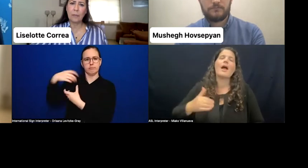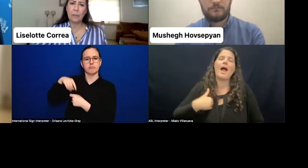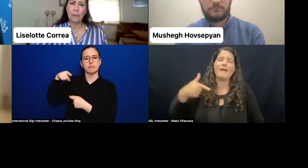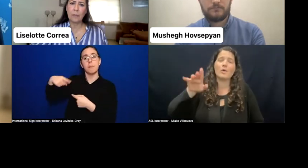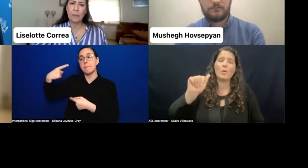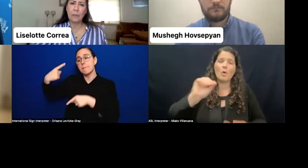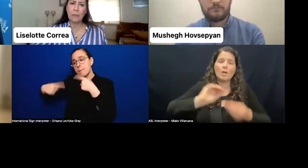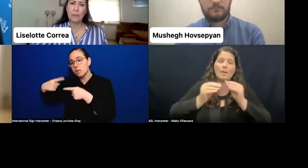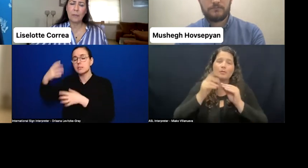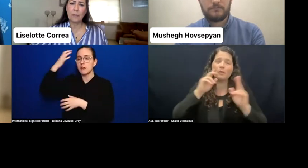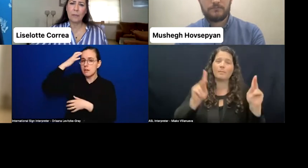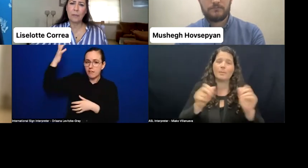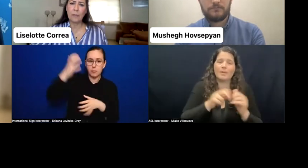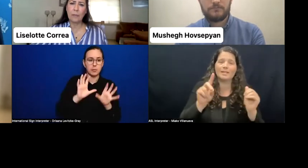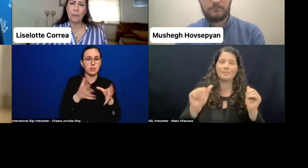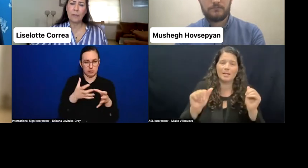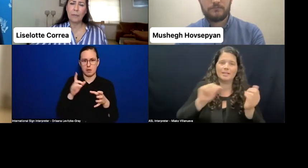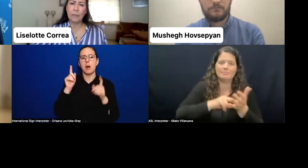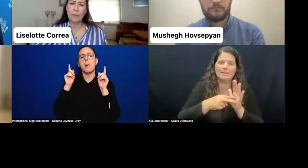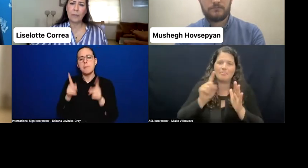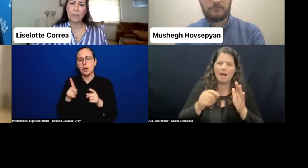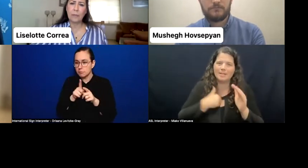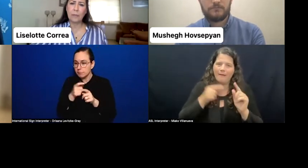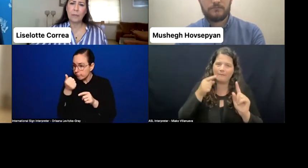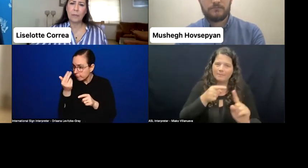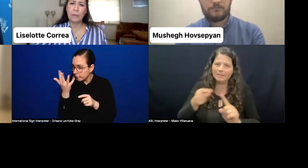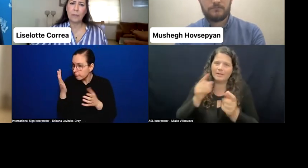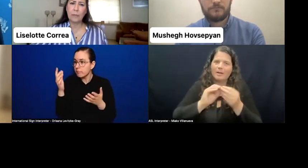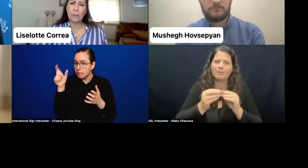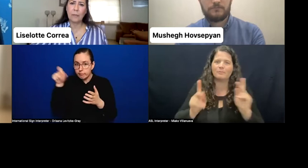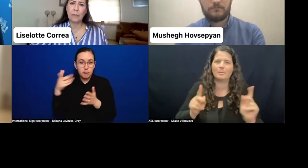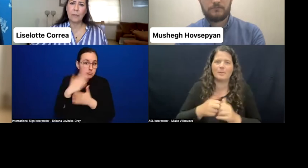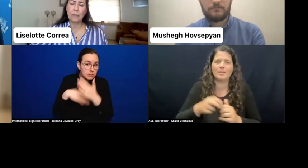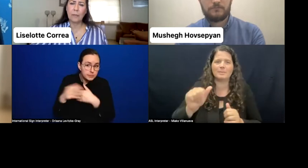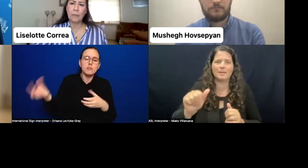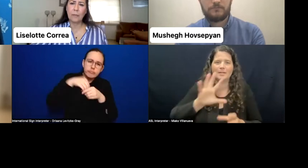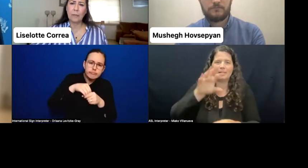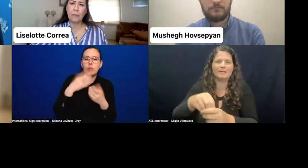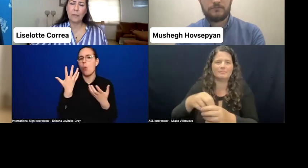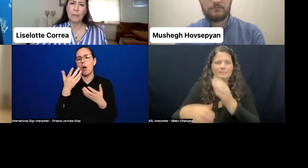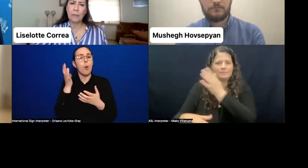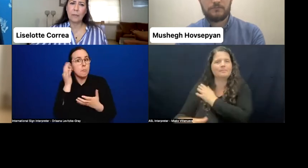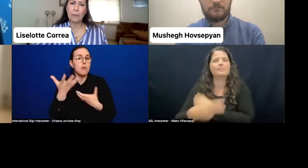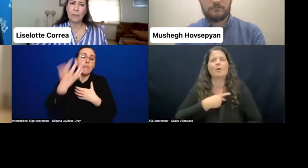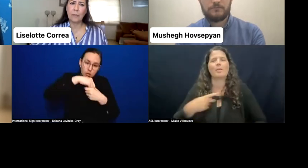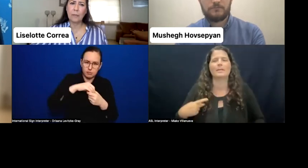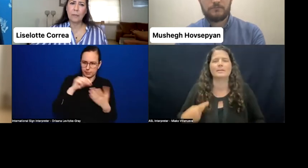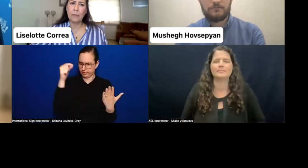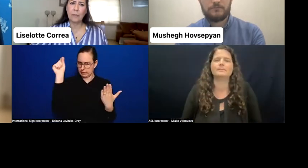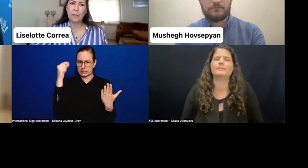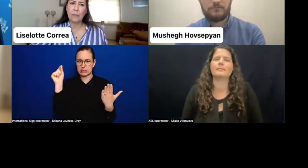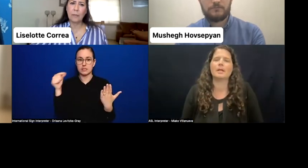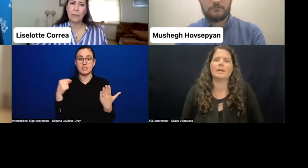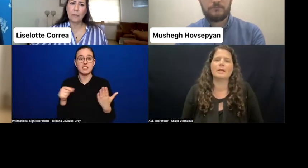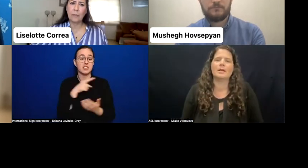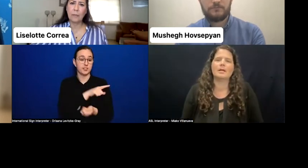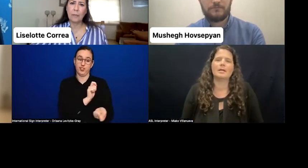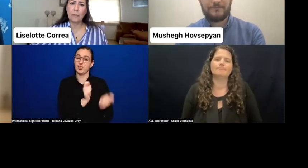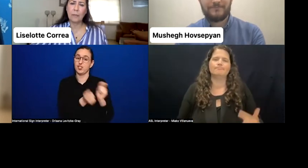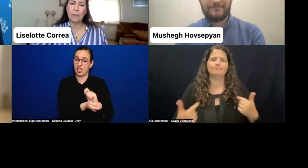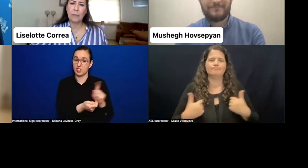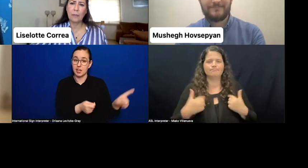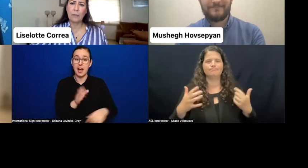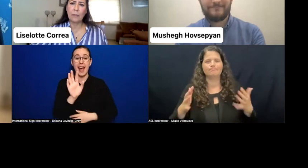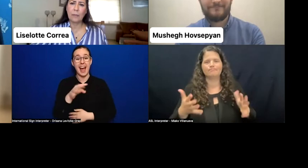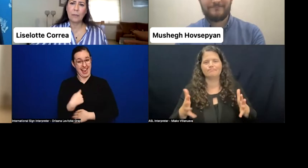Personally, I'm-- I'm not so happy to talk about the quota.